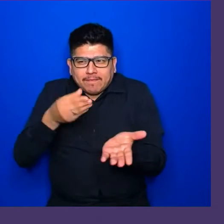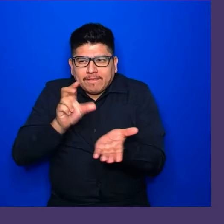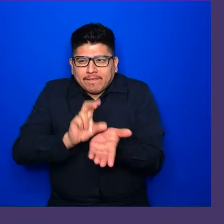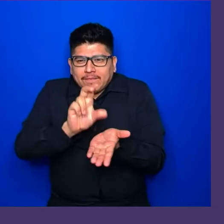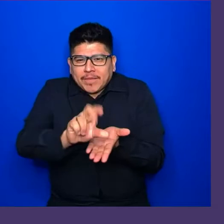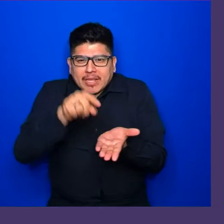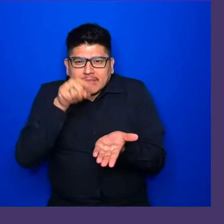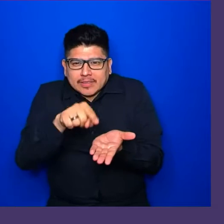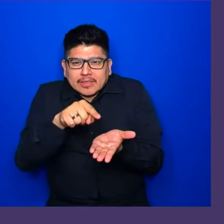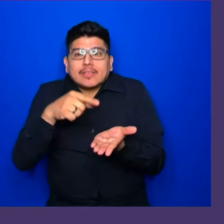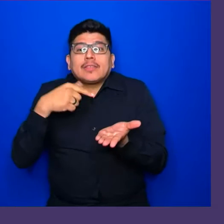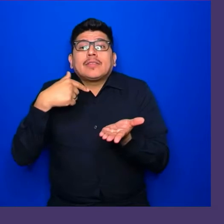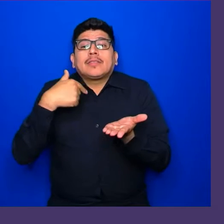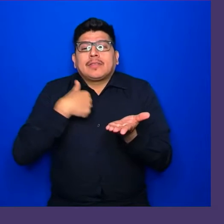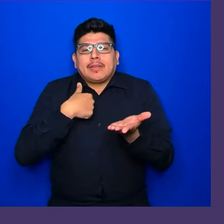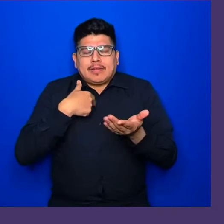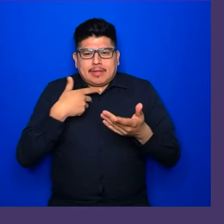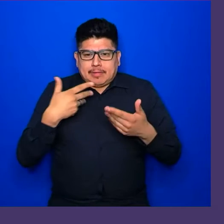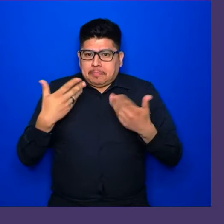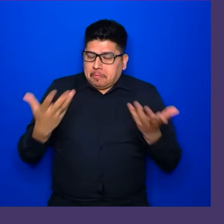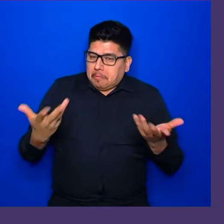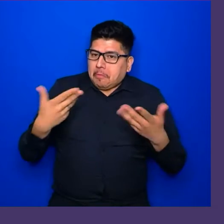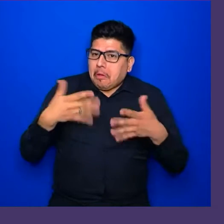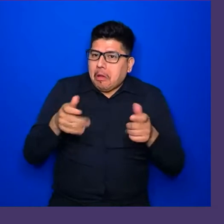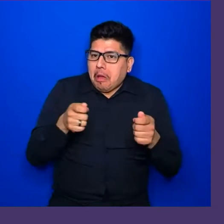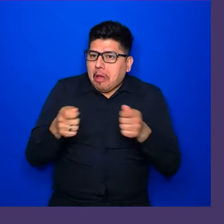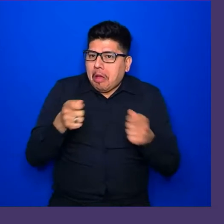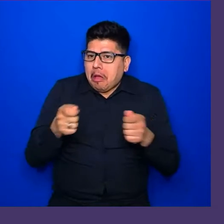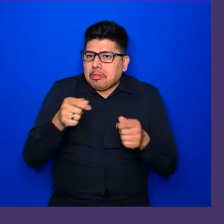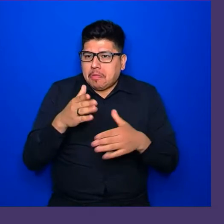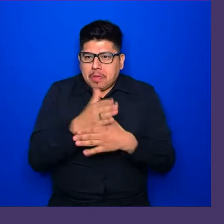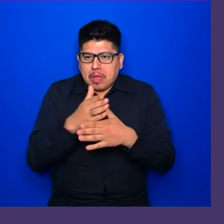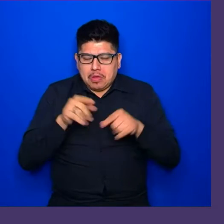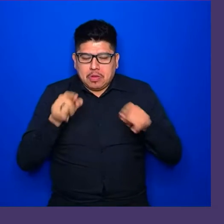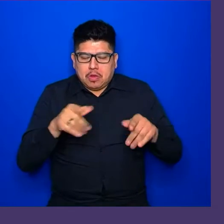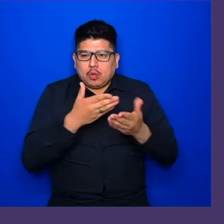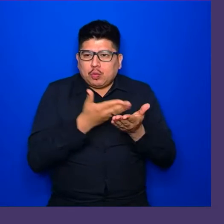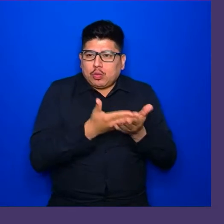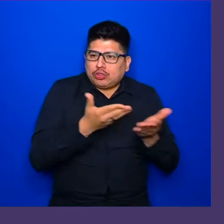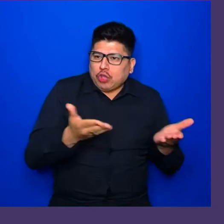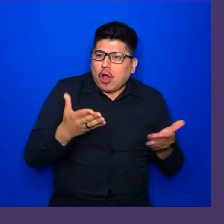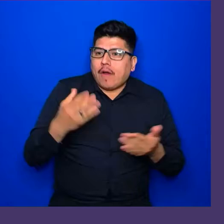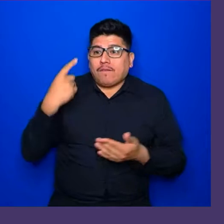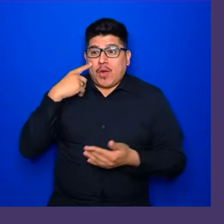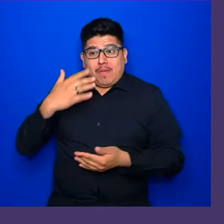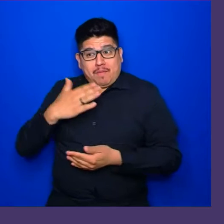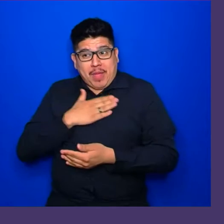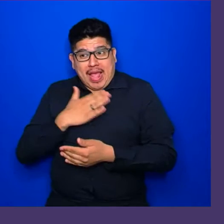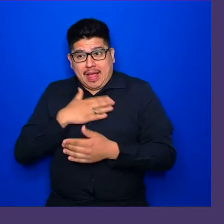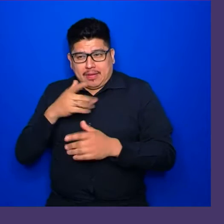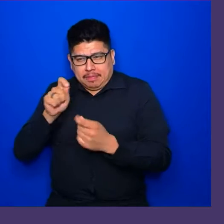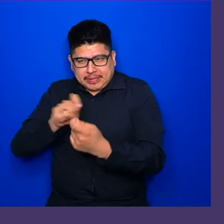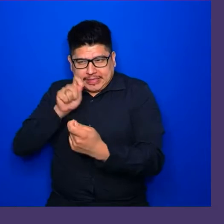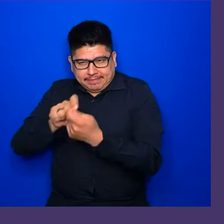between resources, and for my particular lane, and this is 1687 Productions-- Keri Gray: When I think